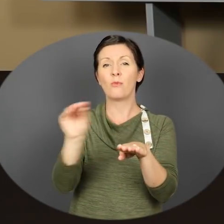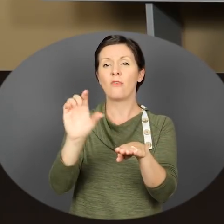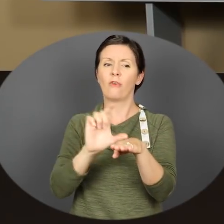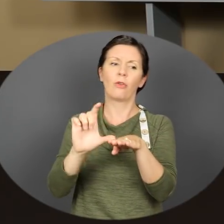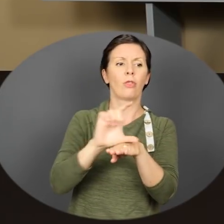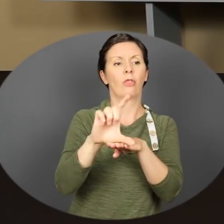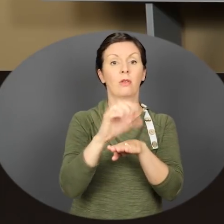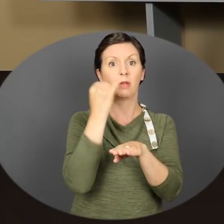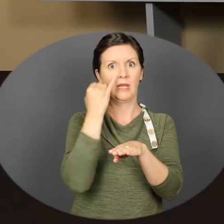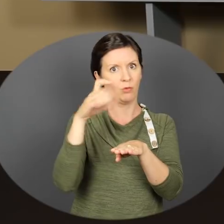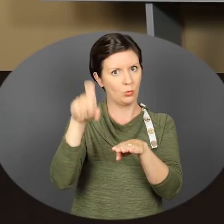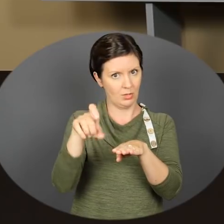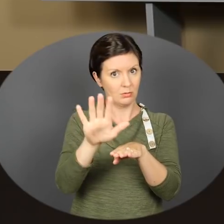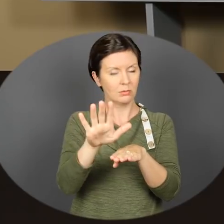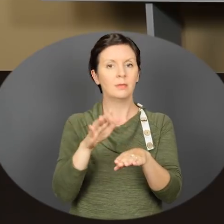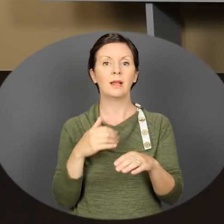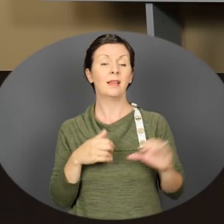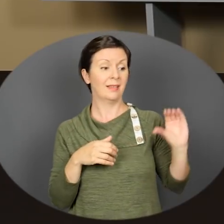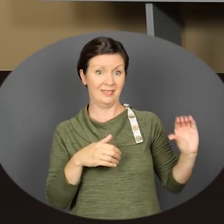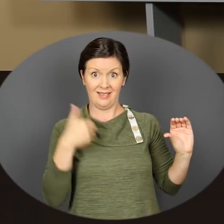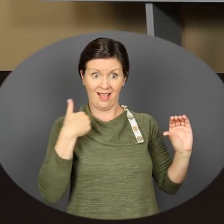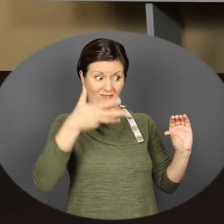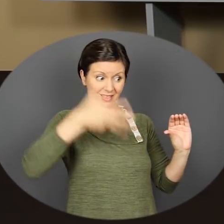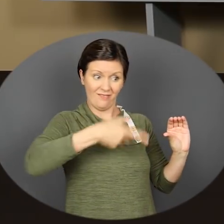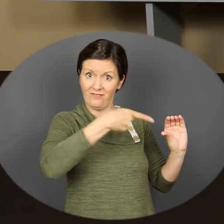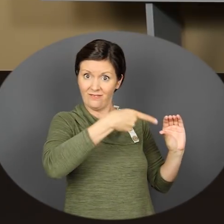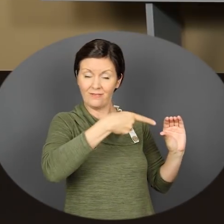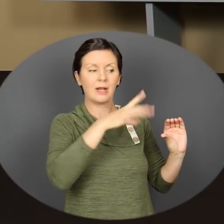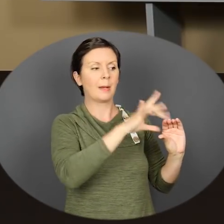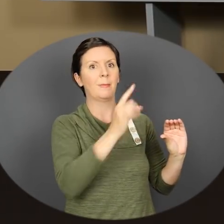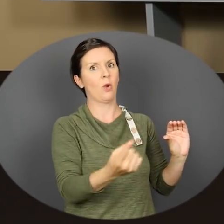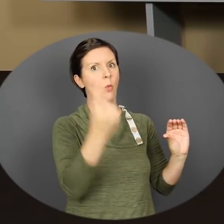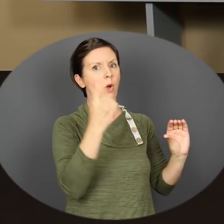and then, as long as there are tiles left in the stack, you will draw a new one and